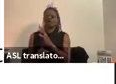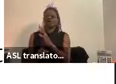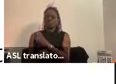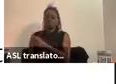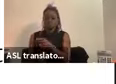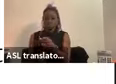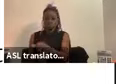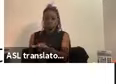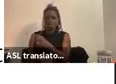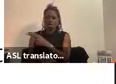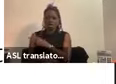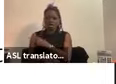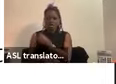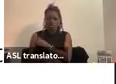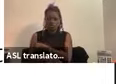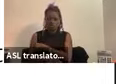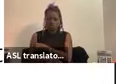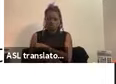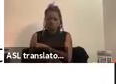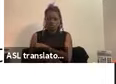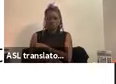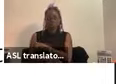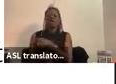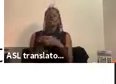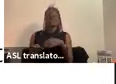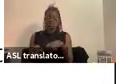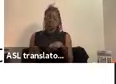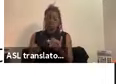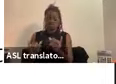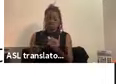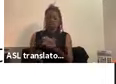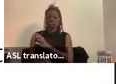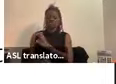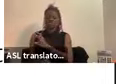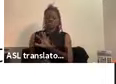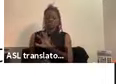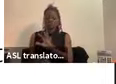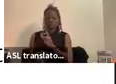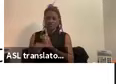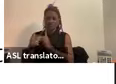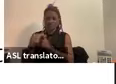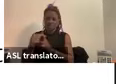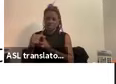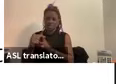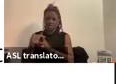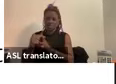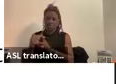We still do see the sixty five plus age group here and we recently saw